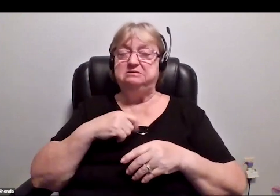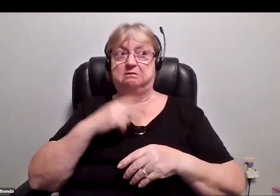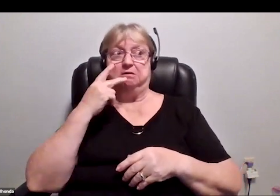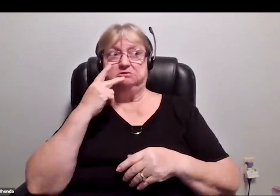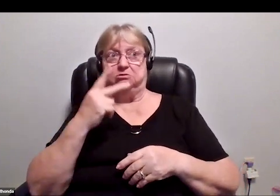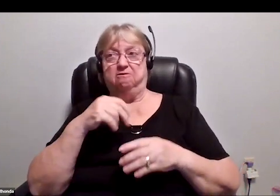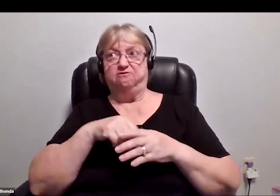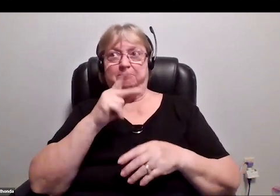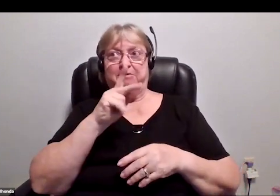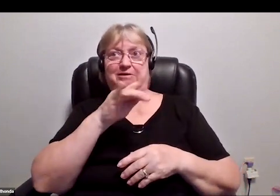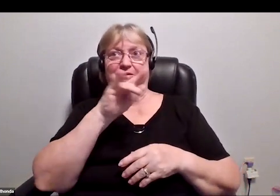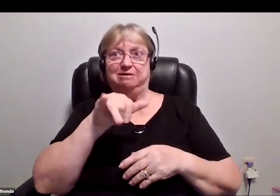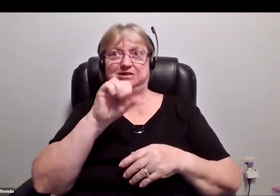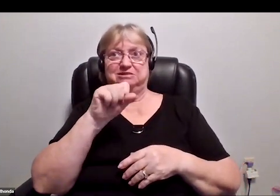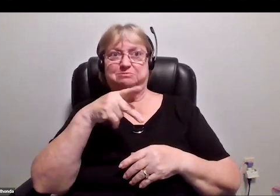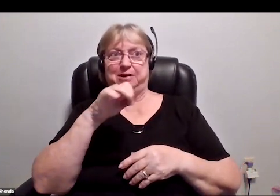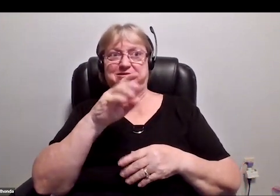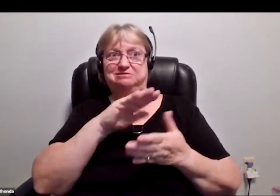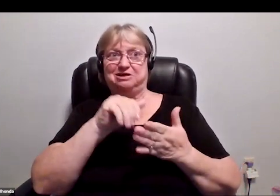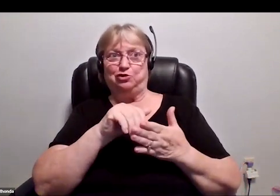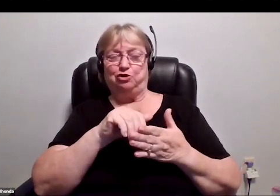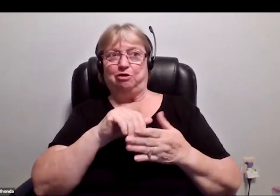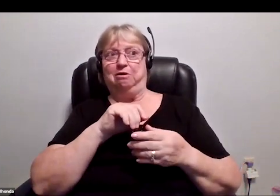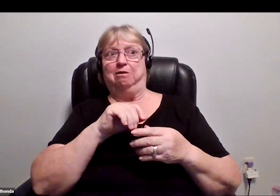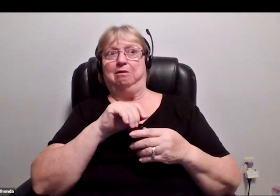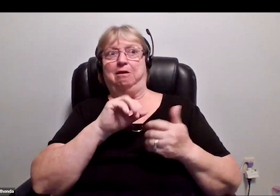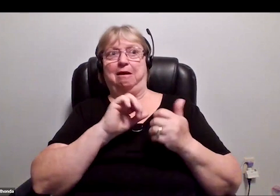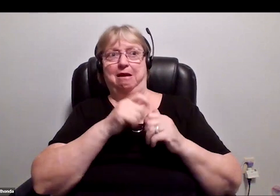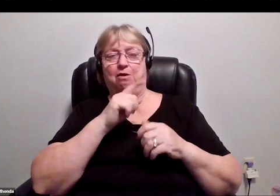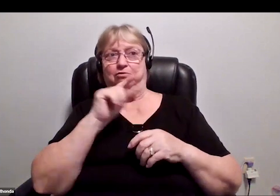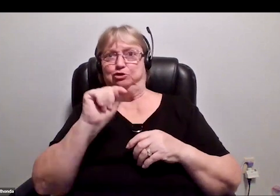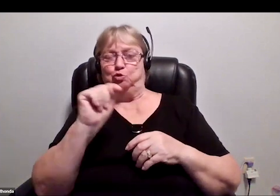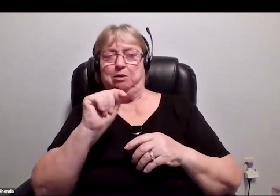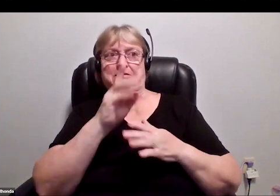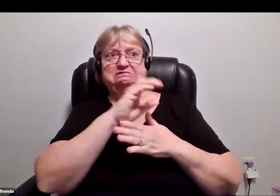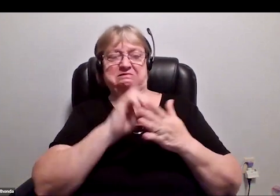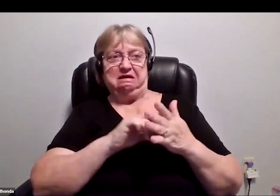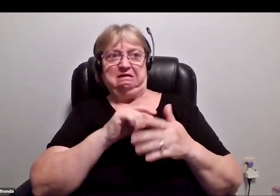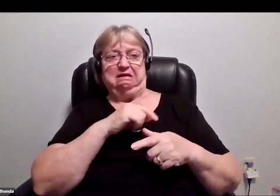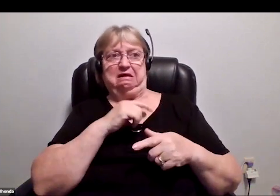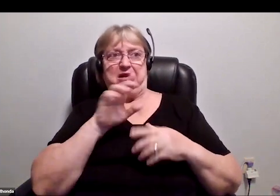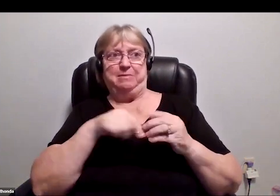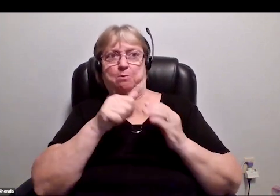and had read a lot about pooping in space and toilet design because a girl's got